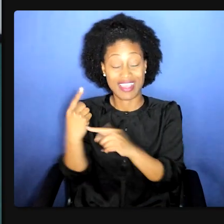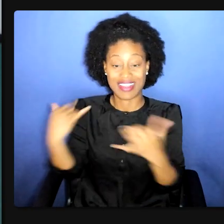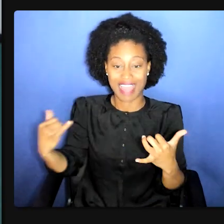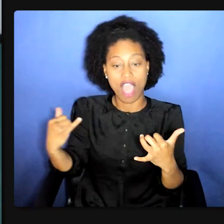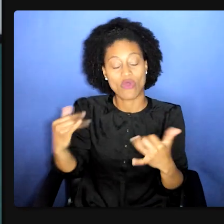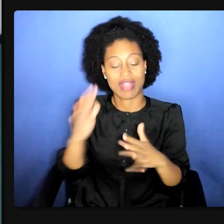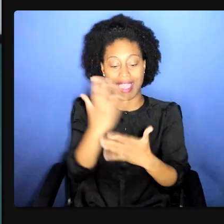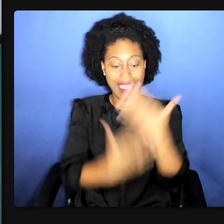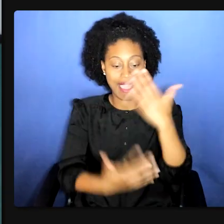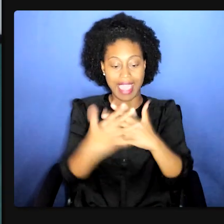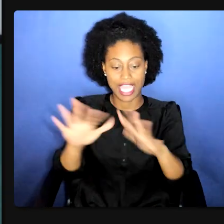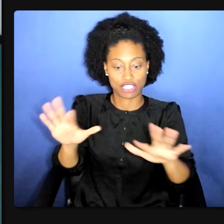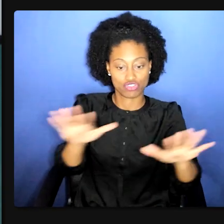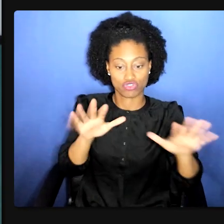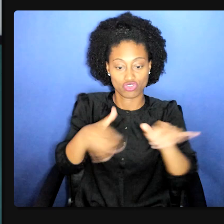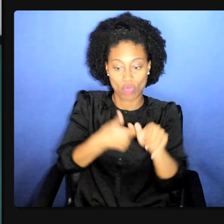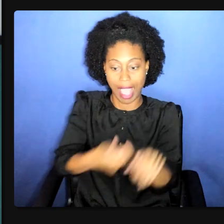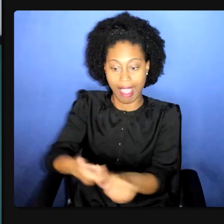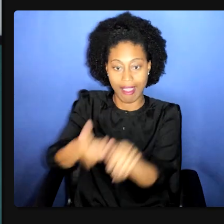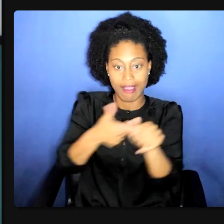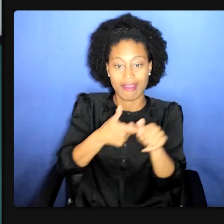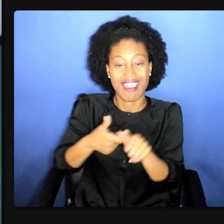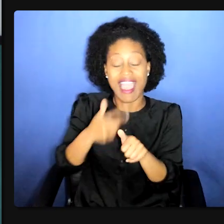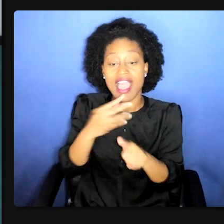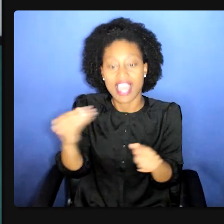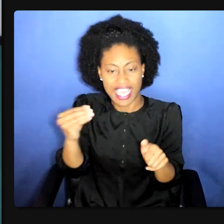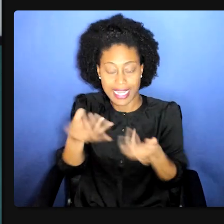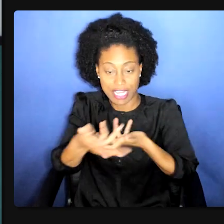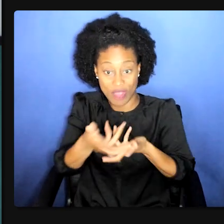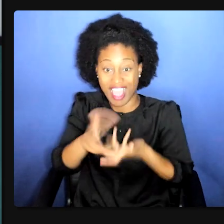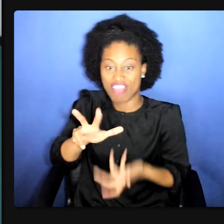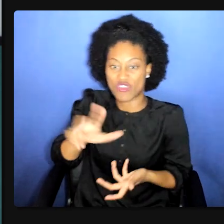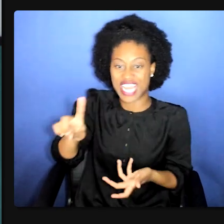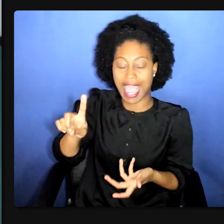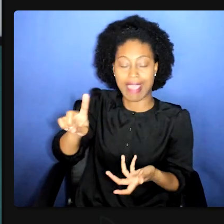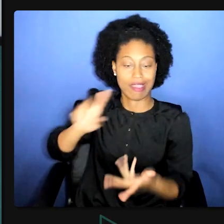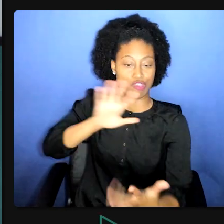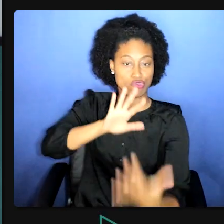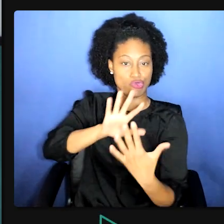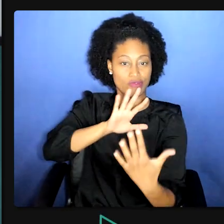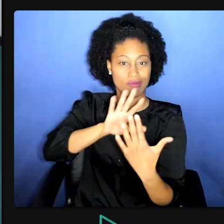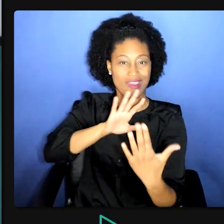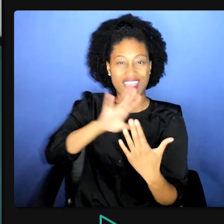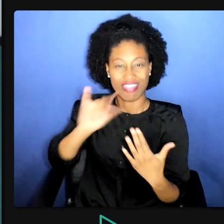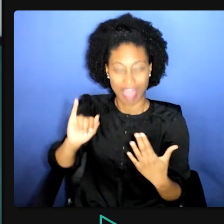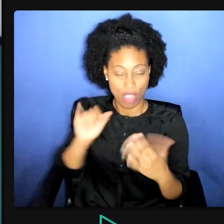our hand tracking and hand interactions as well as our 3d user interface work happy to be here